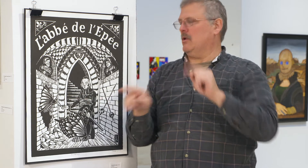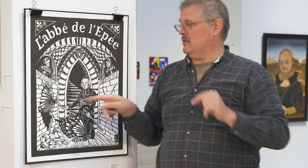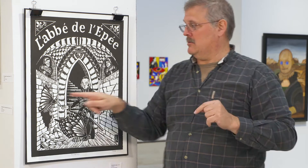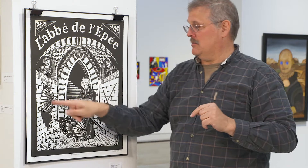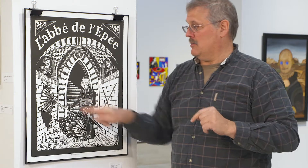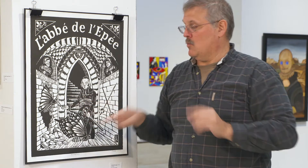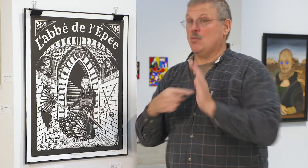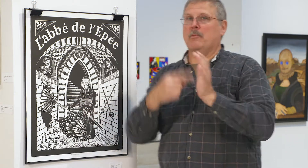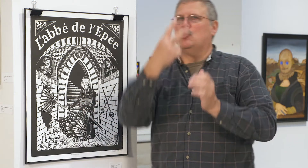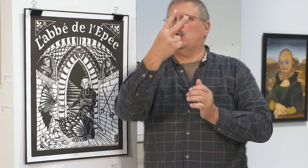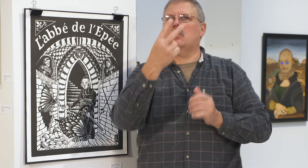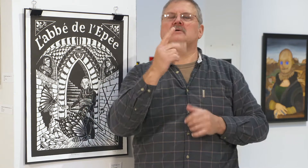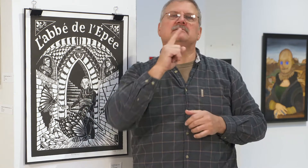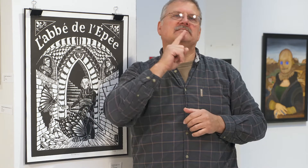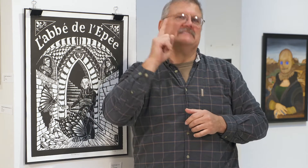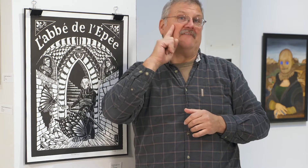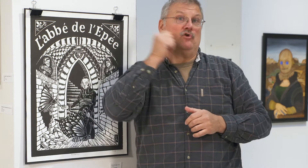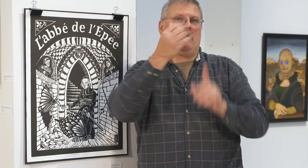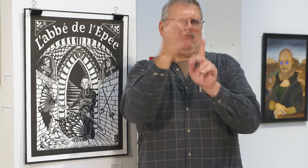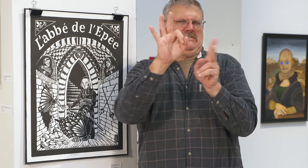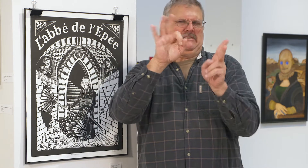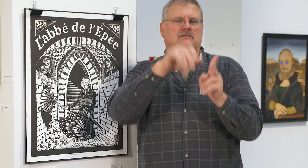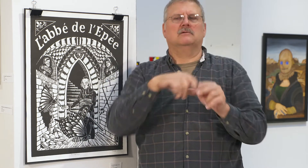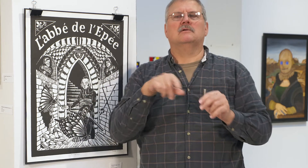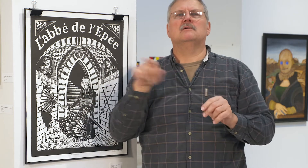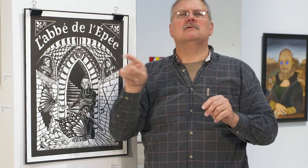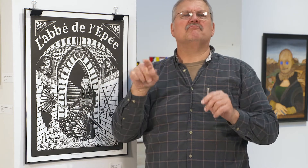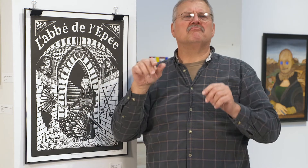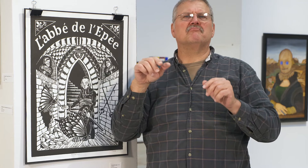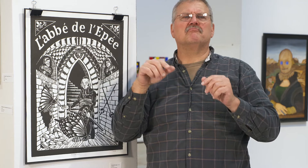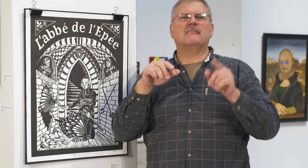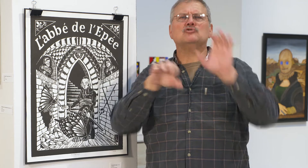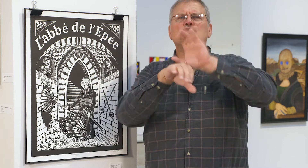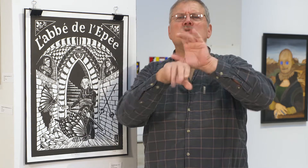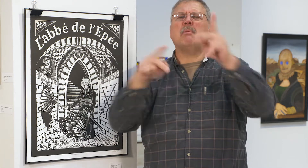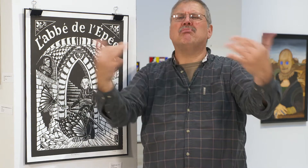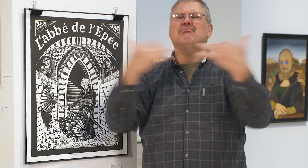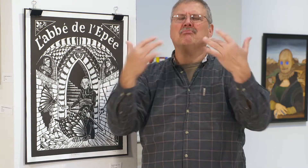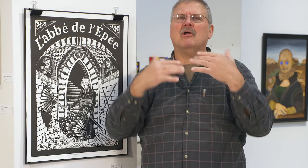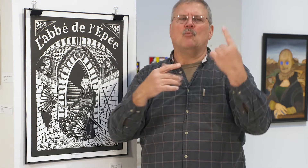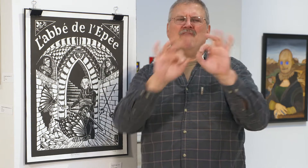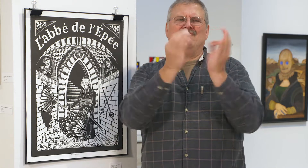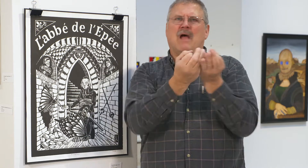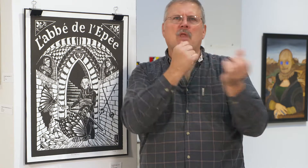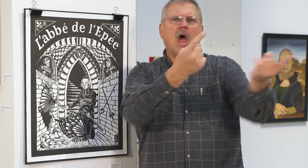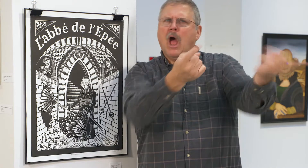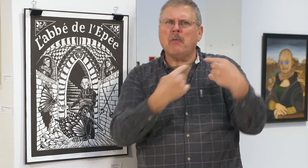The butterflies represent two deaf French girls. People would come to church all the time.